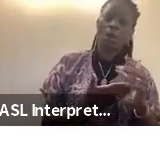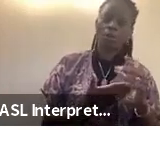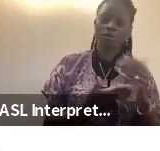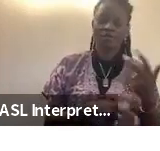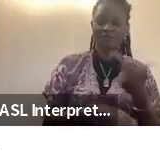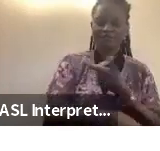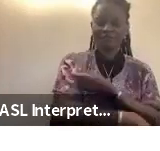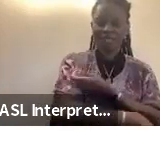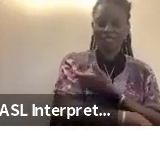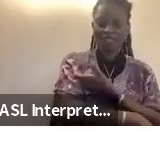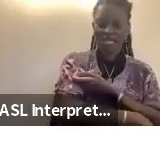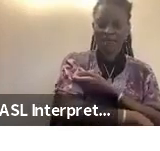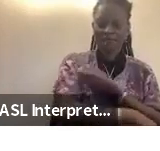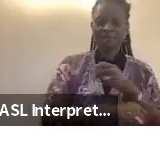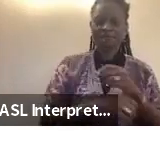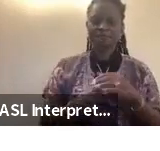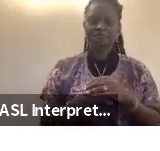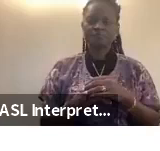We continue to see